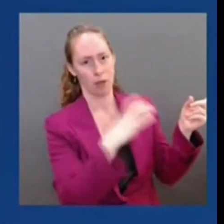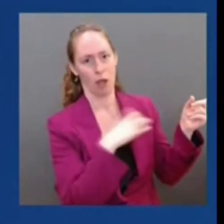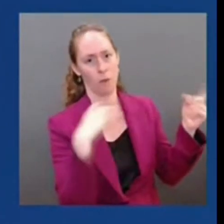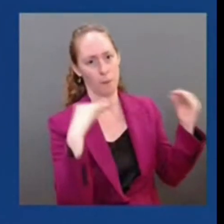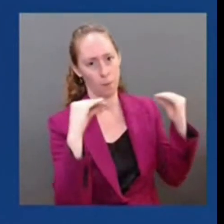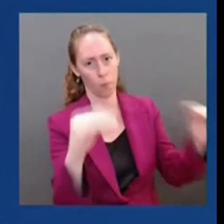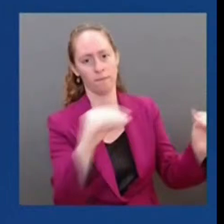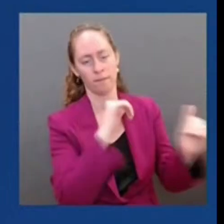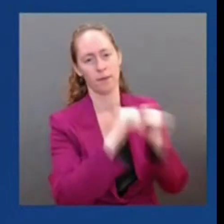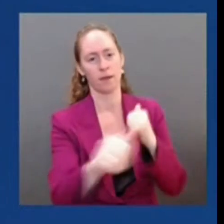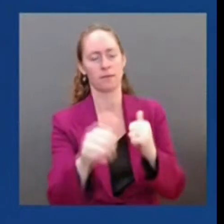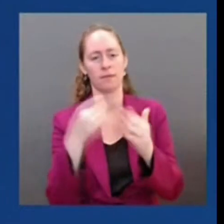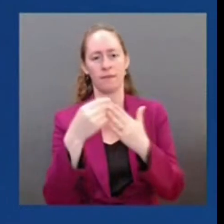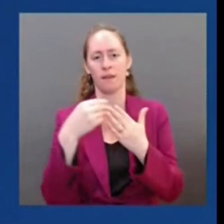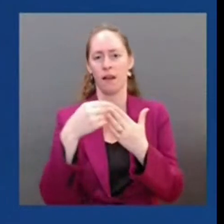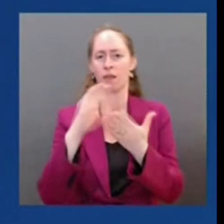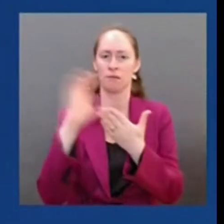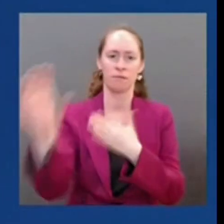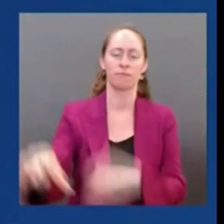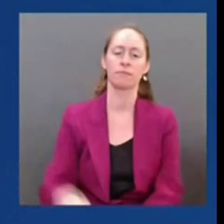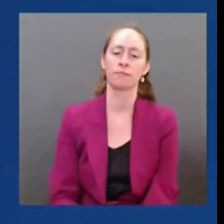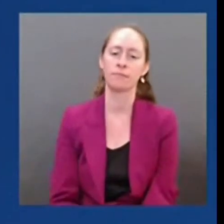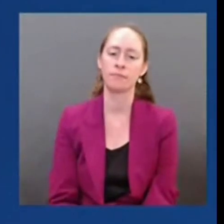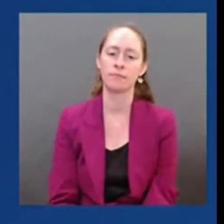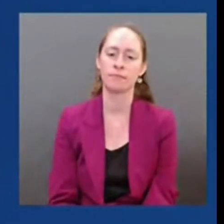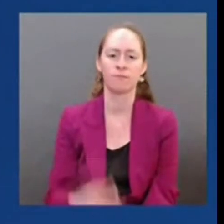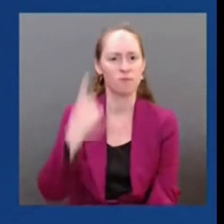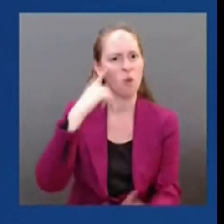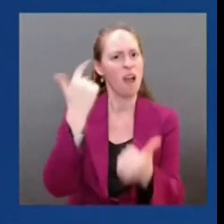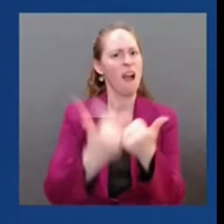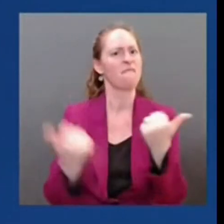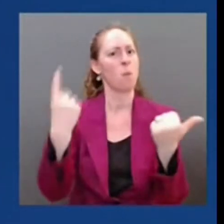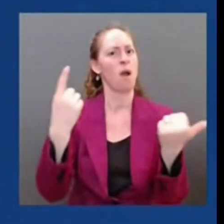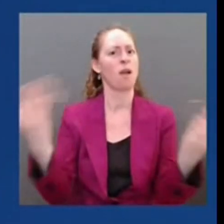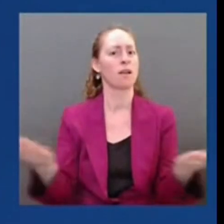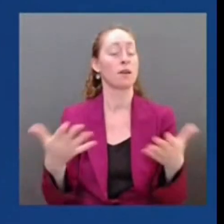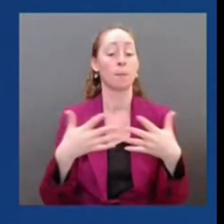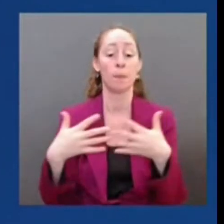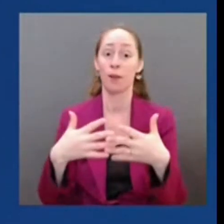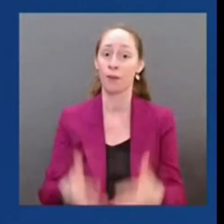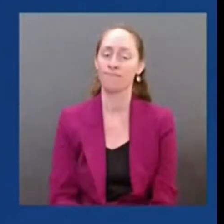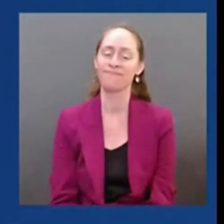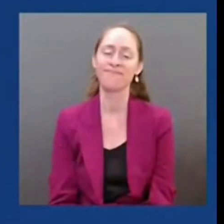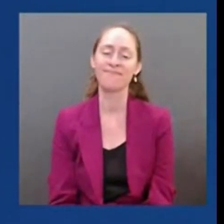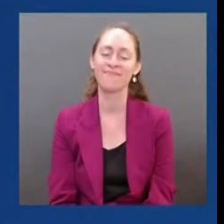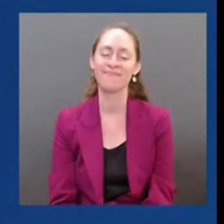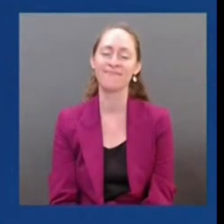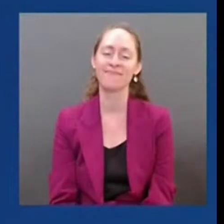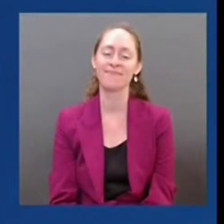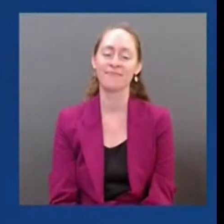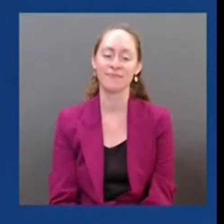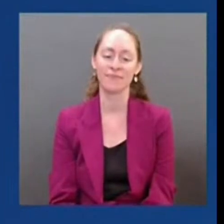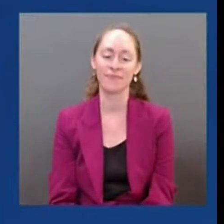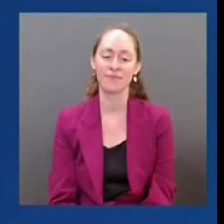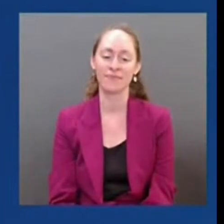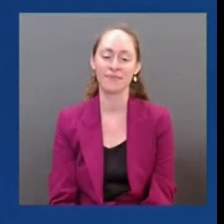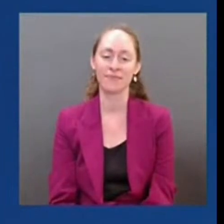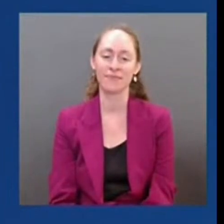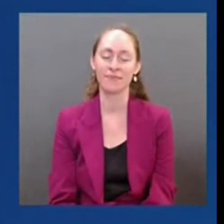WE WANT CONGRESS TO STEP UP AND FUND OUR ABILITY TO MAKE SURE